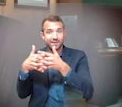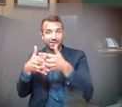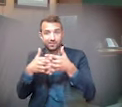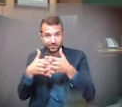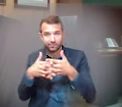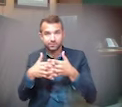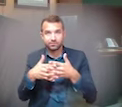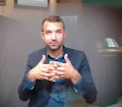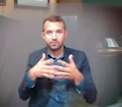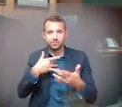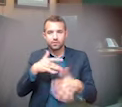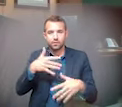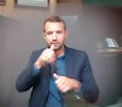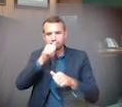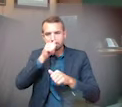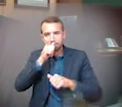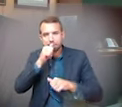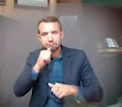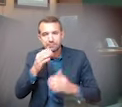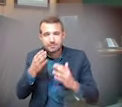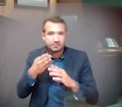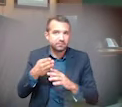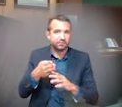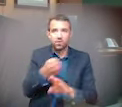dealing with since before America was America.